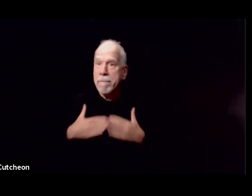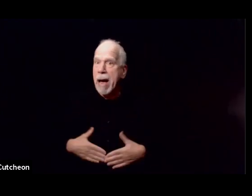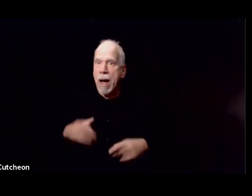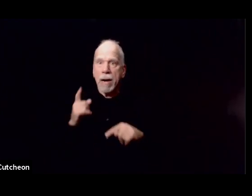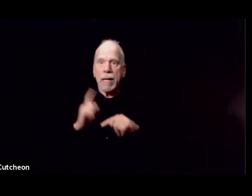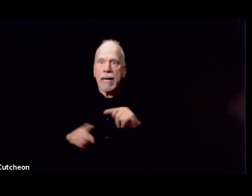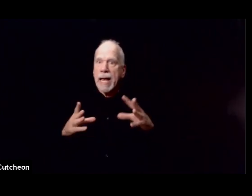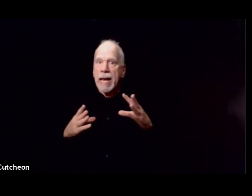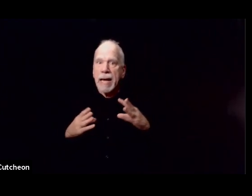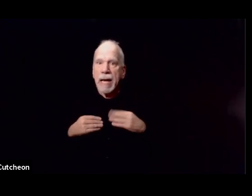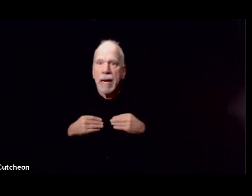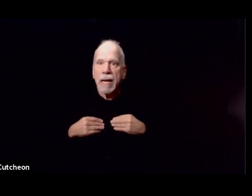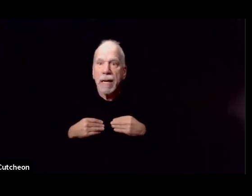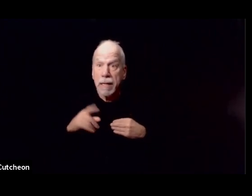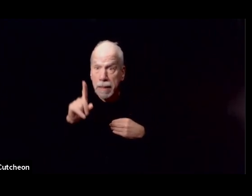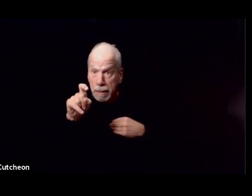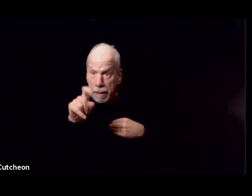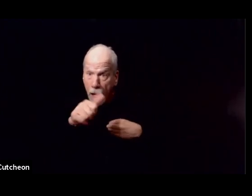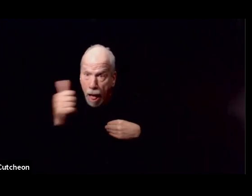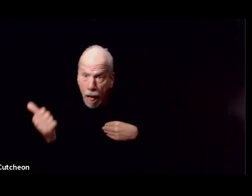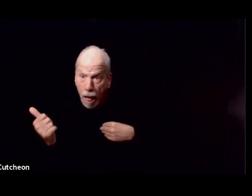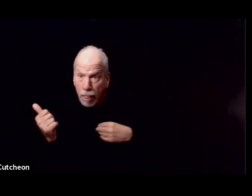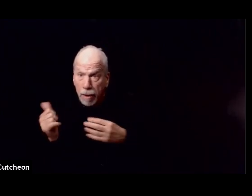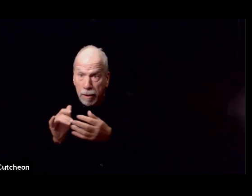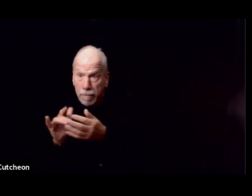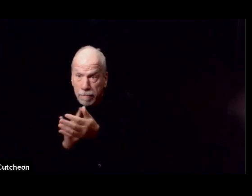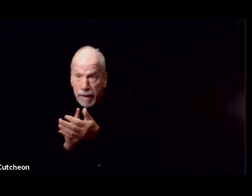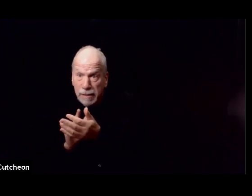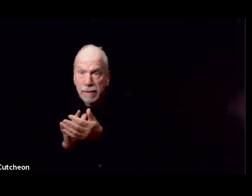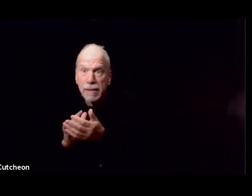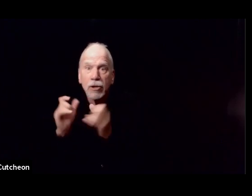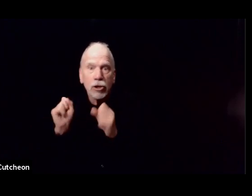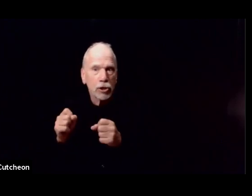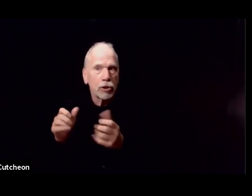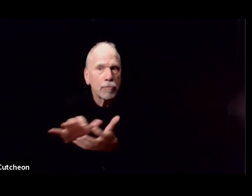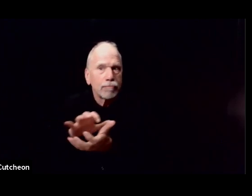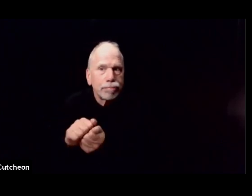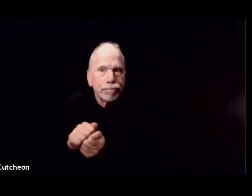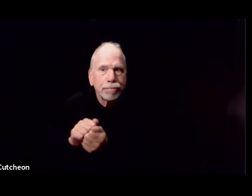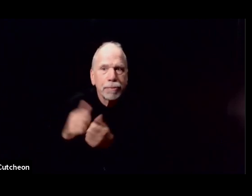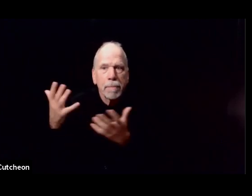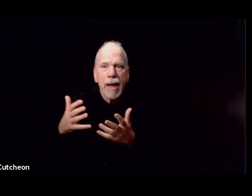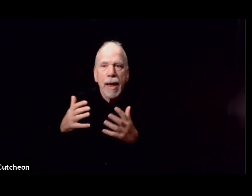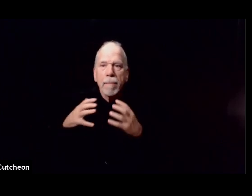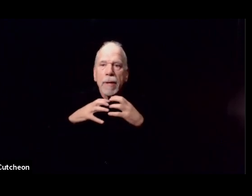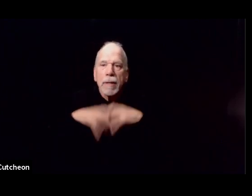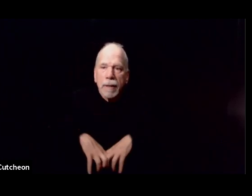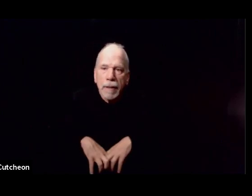body organs rather than appropriately fighting infection other antivirals and drugs that